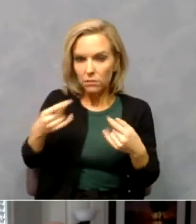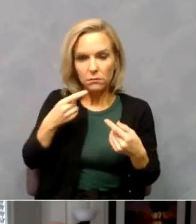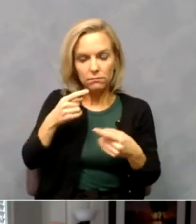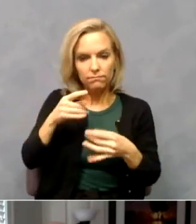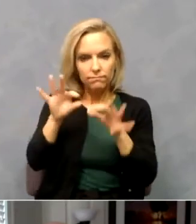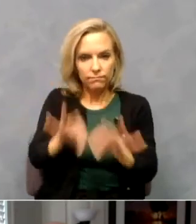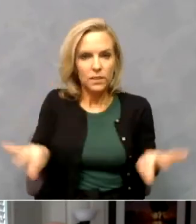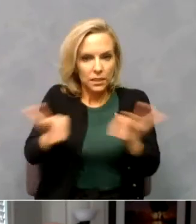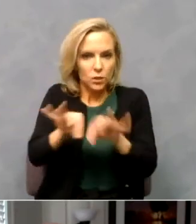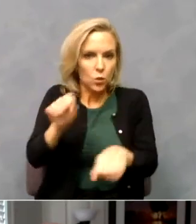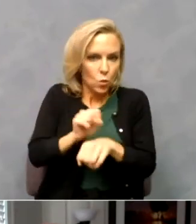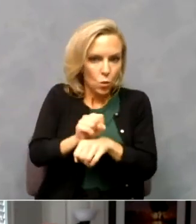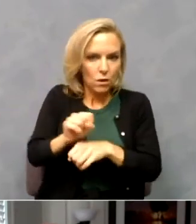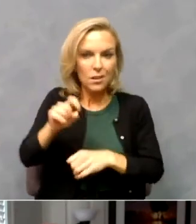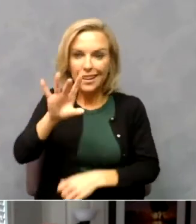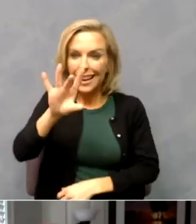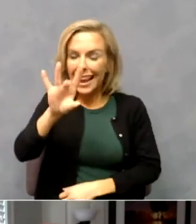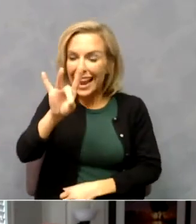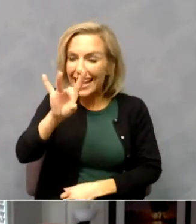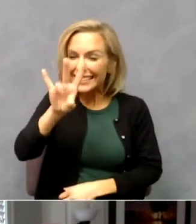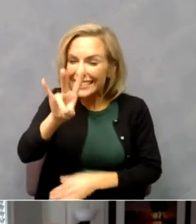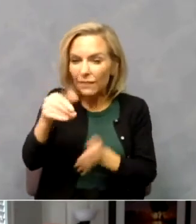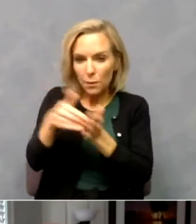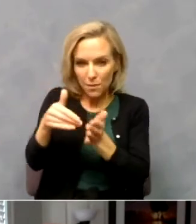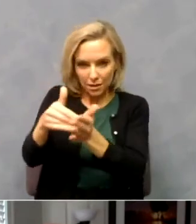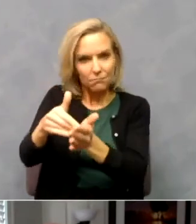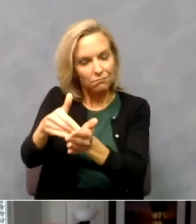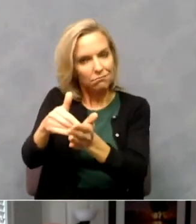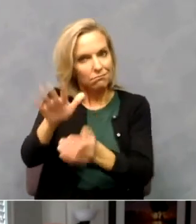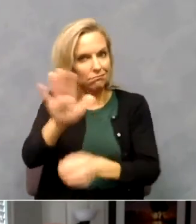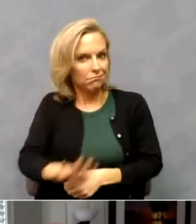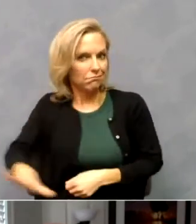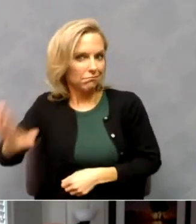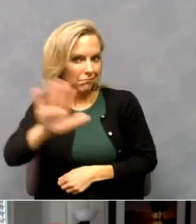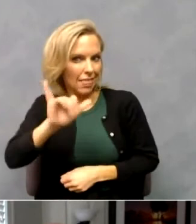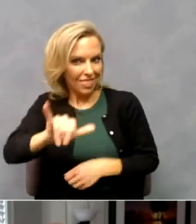enormous. 87 million Americans, they estimated in these categories they kept